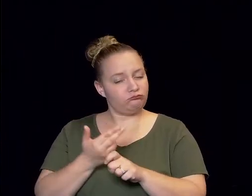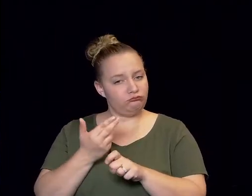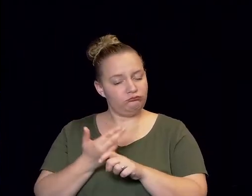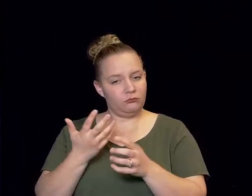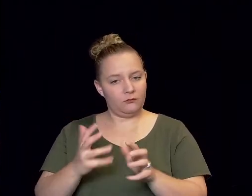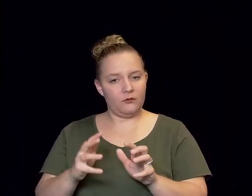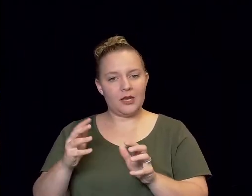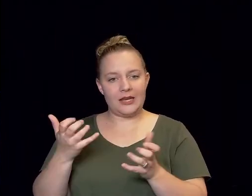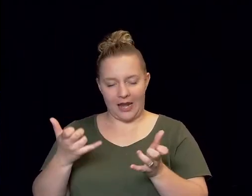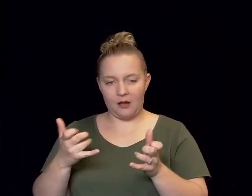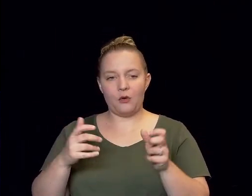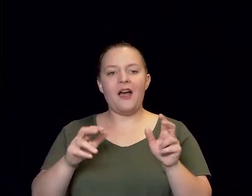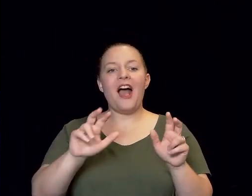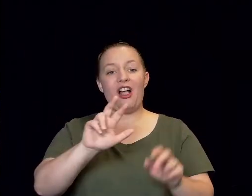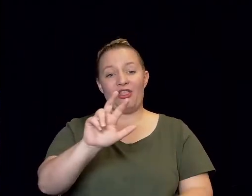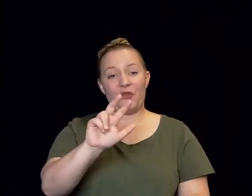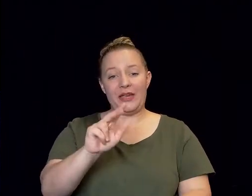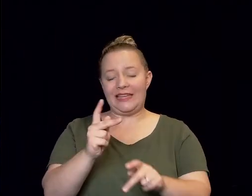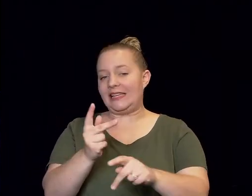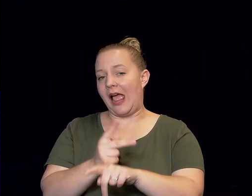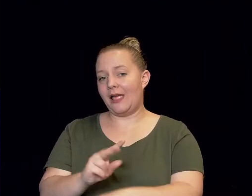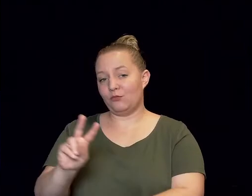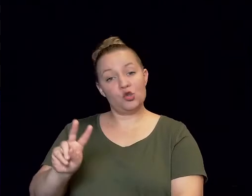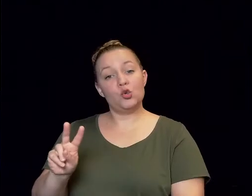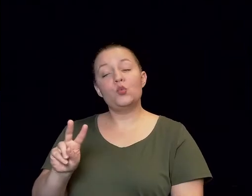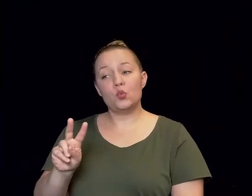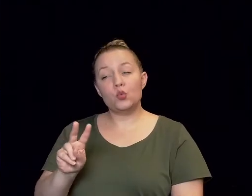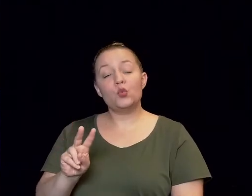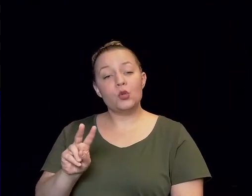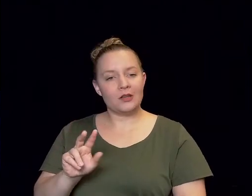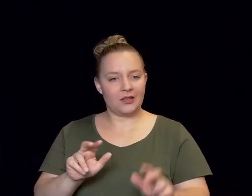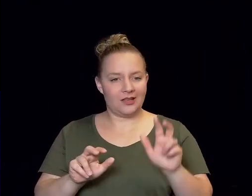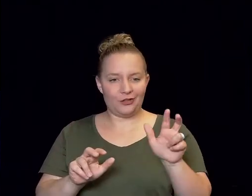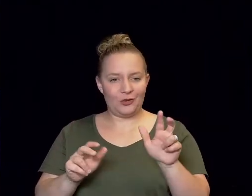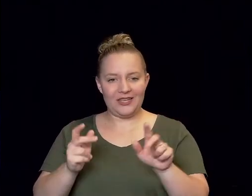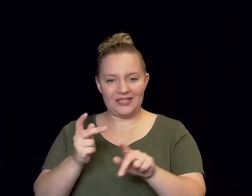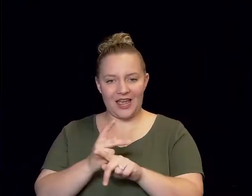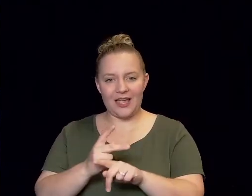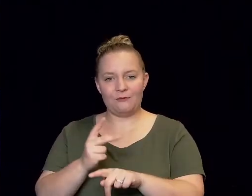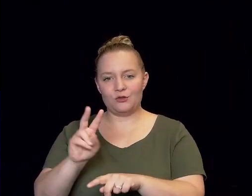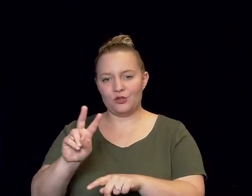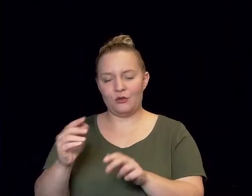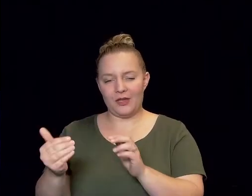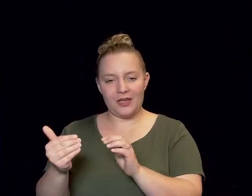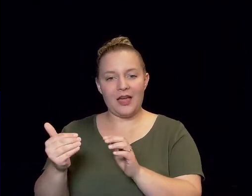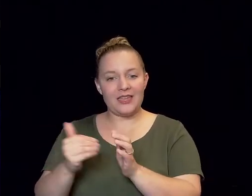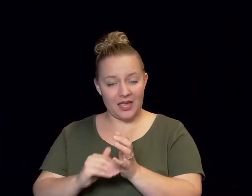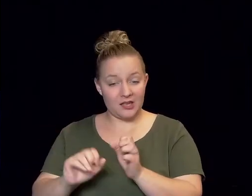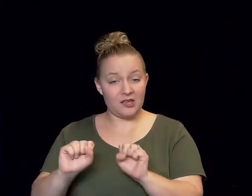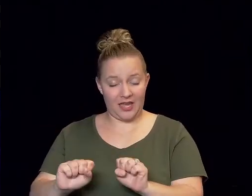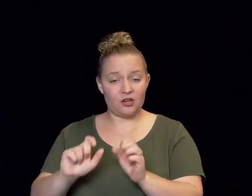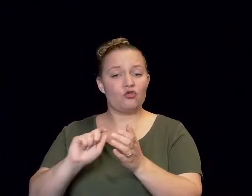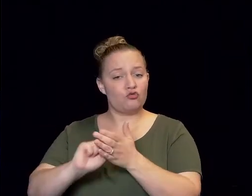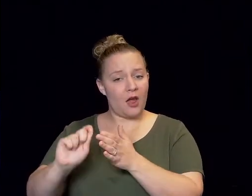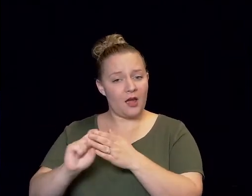3 times 2. So when I take 3 times 2 again, you can write it out here or you can write it out like